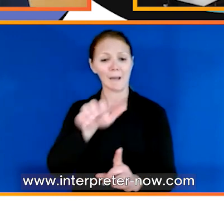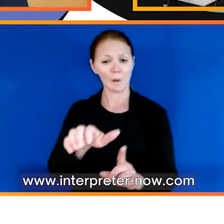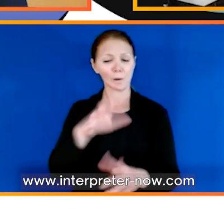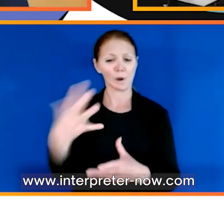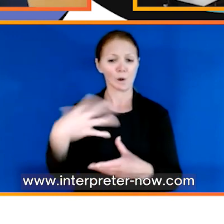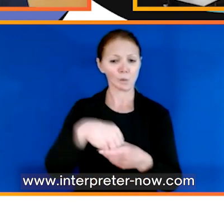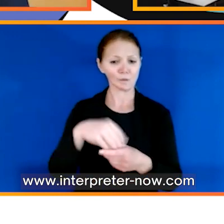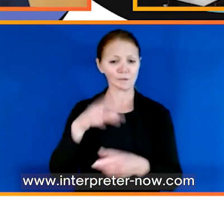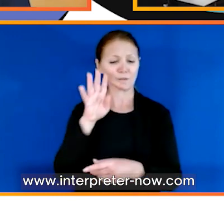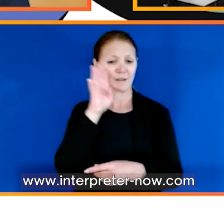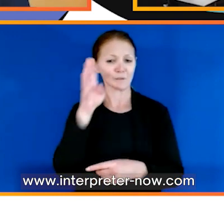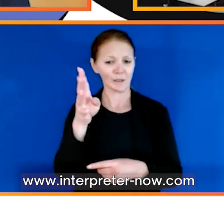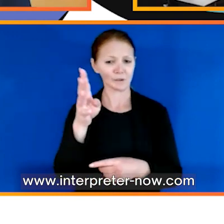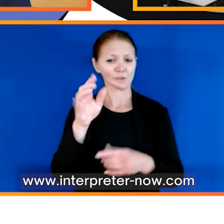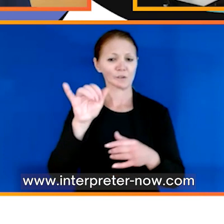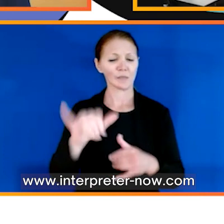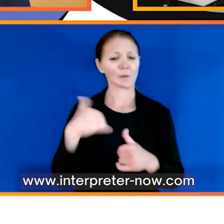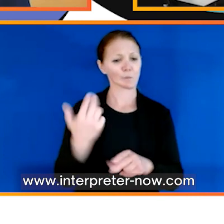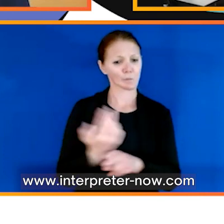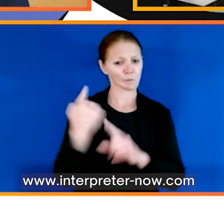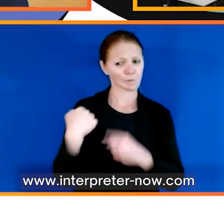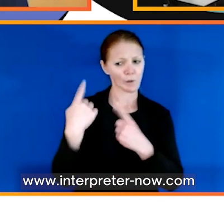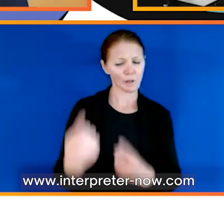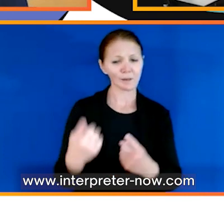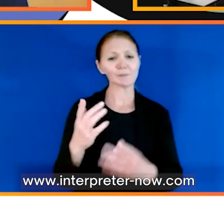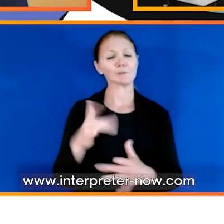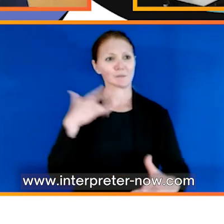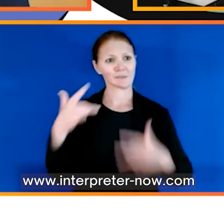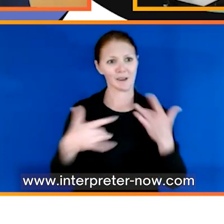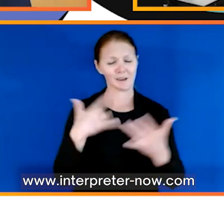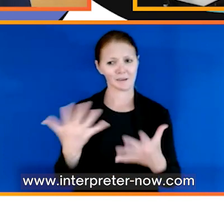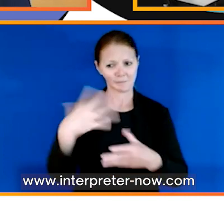It comes from our tagline: Empowering Inclusive Innovation, which we've used for a long time.